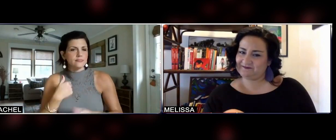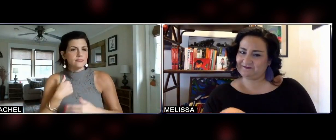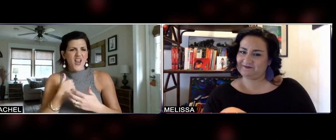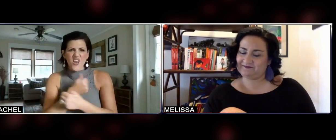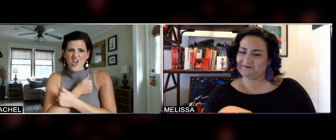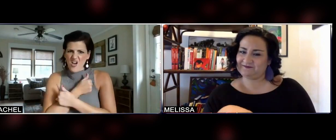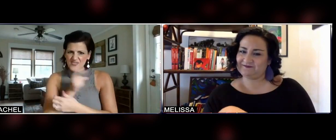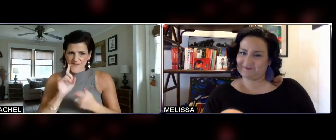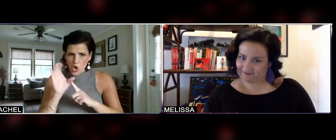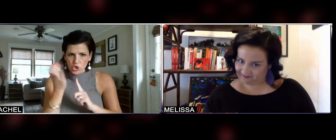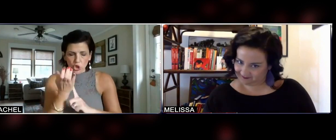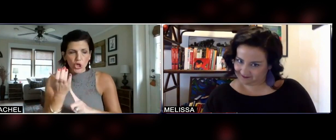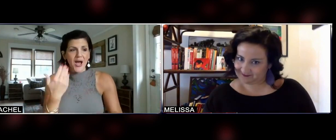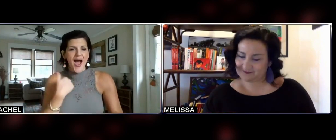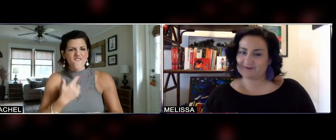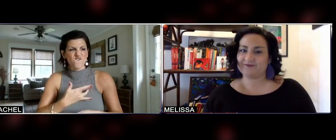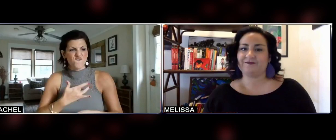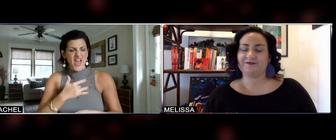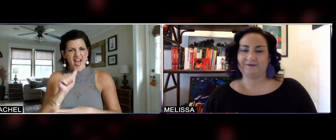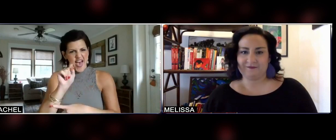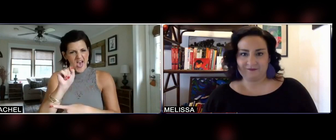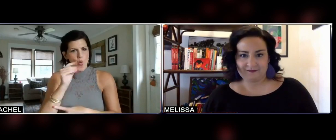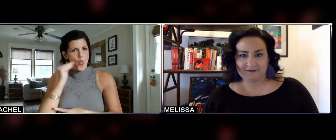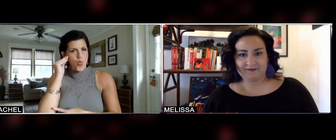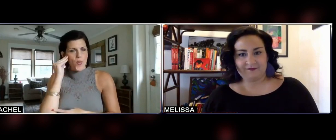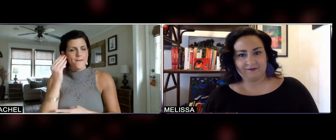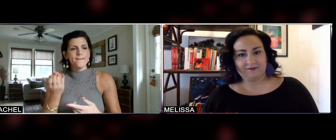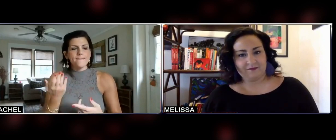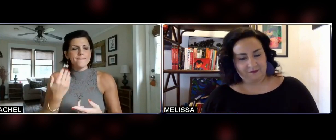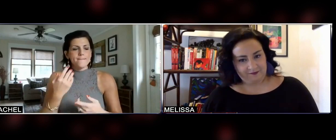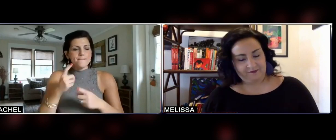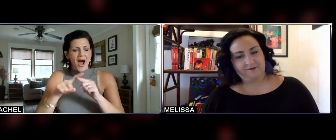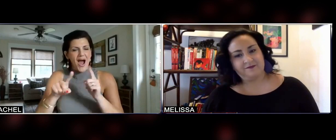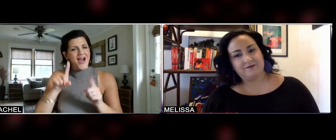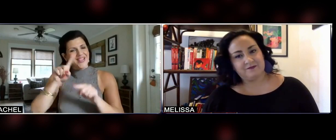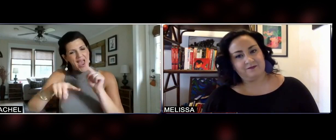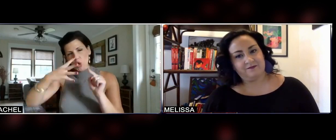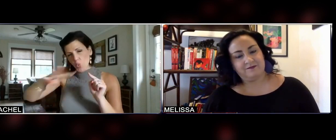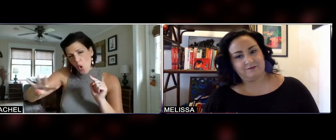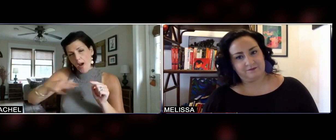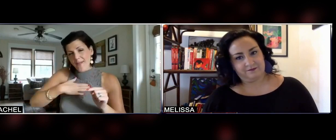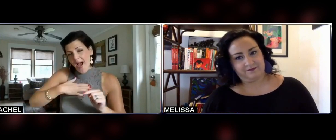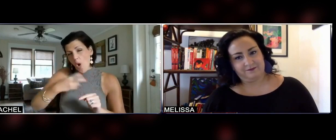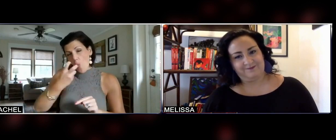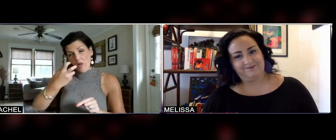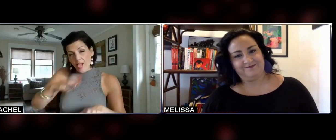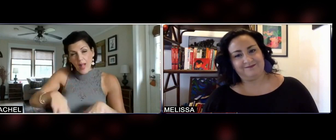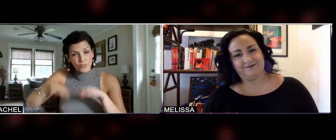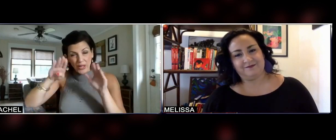It's not. I love deaf culture and I feel right at home, but I can't ignore my oral upbringing